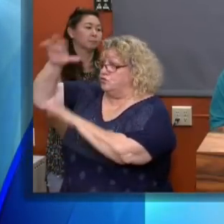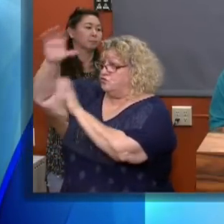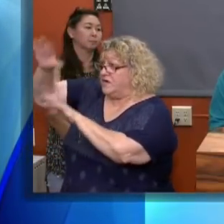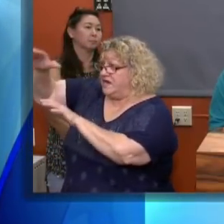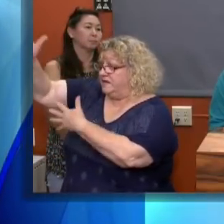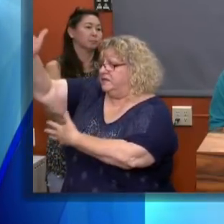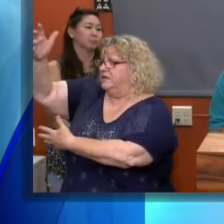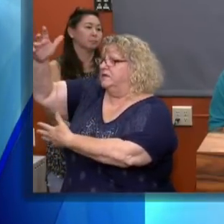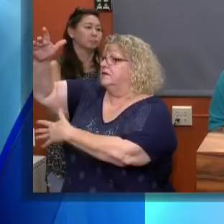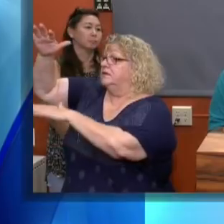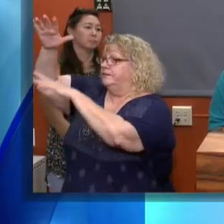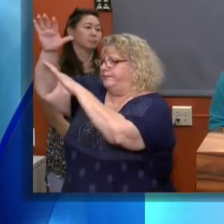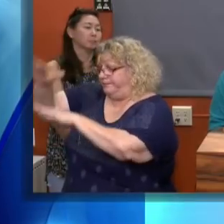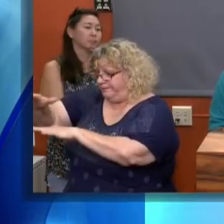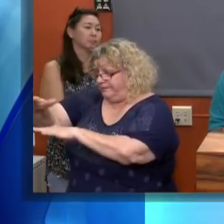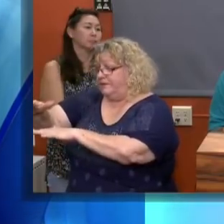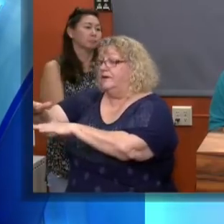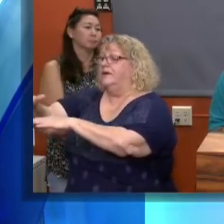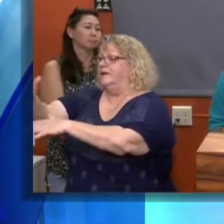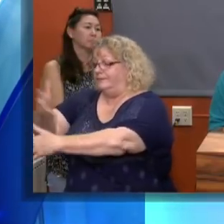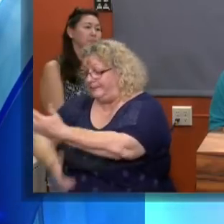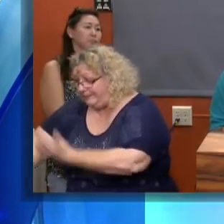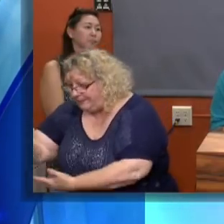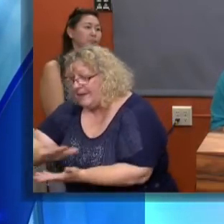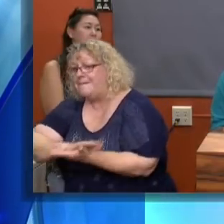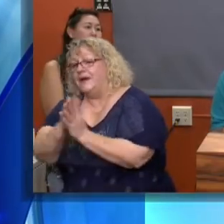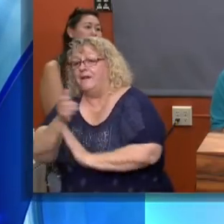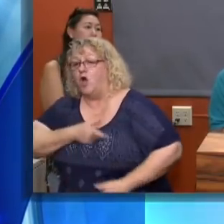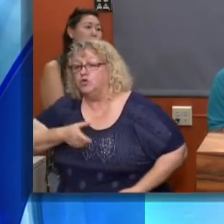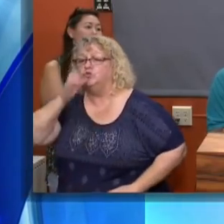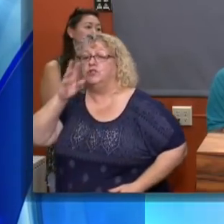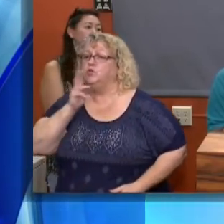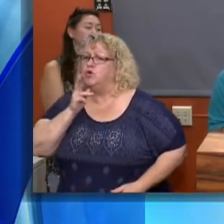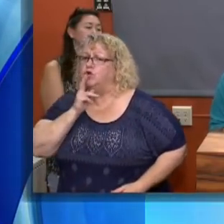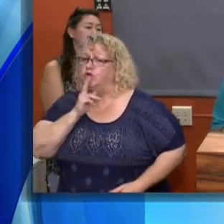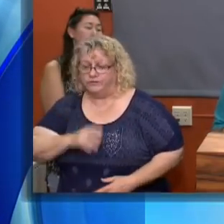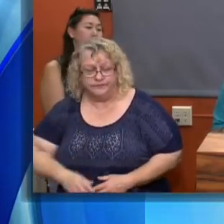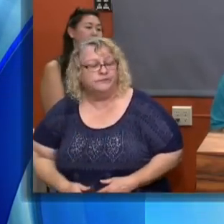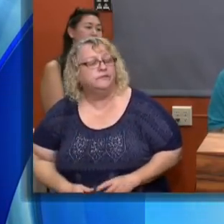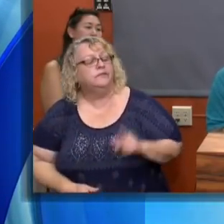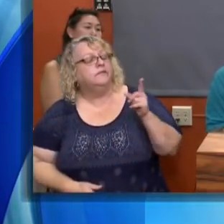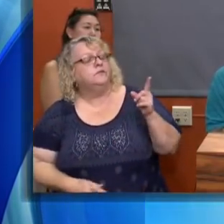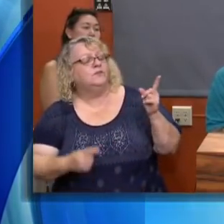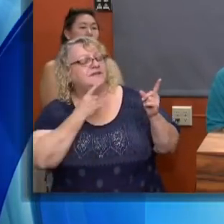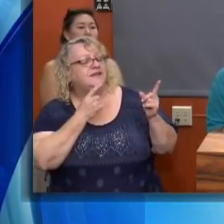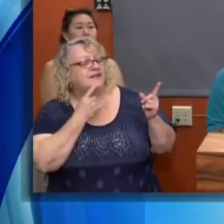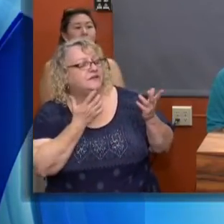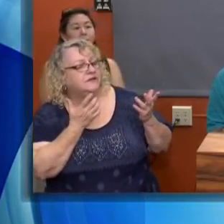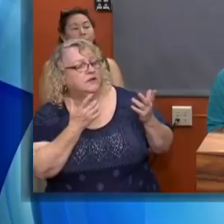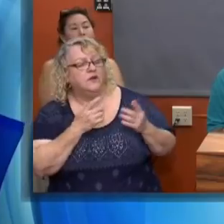TO HELP CAPTURE THAT RAINFALL AND TREAT IT AND RECHARGE IT GROUND WATER AQUIFER.